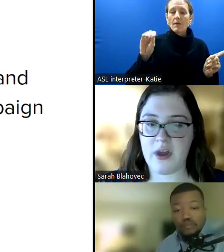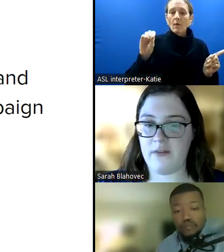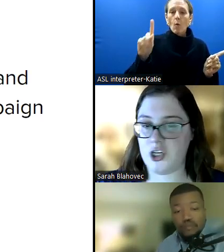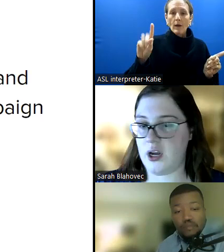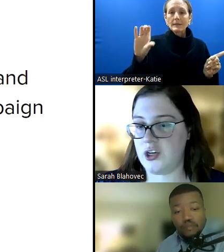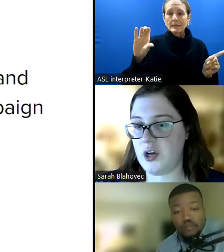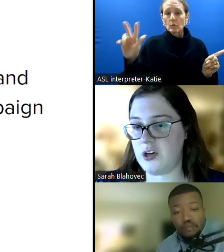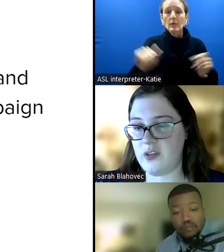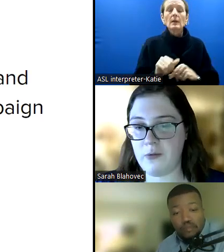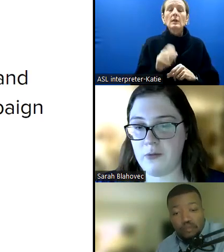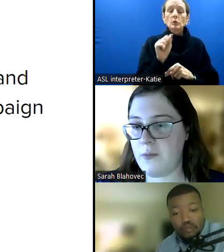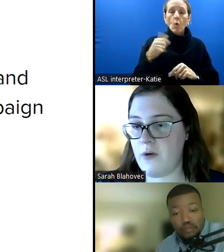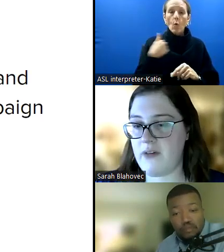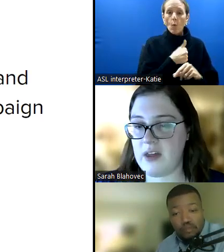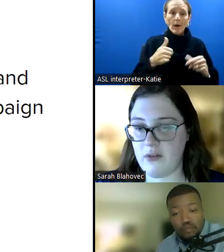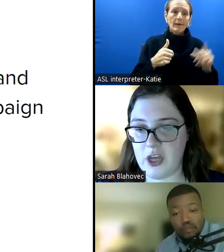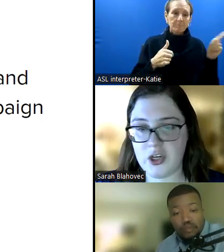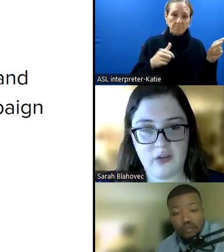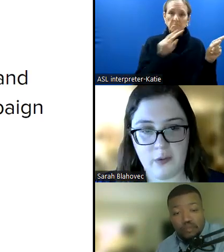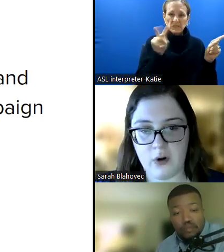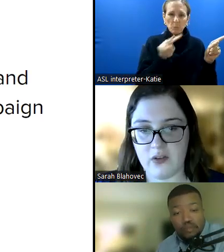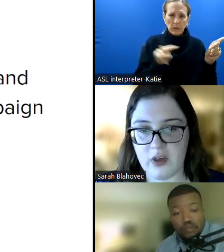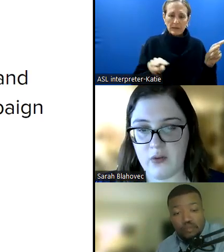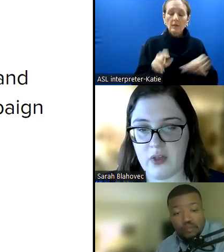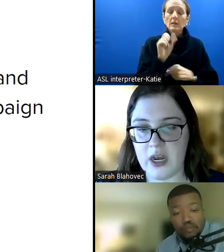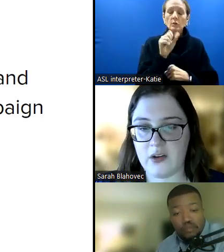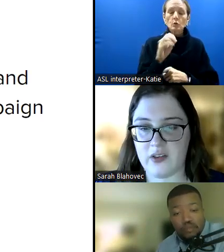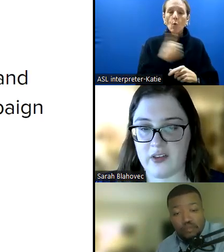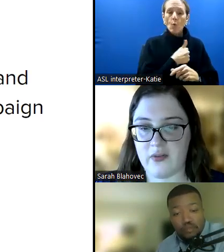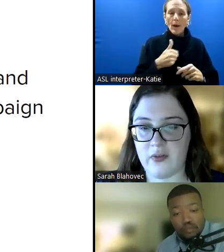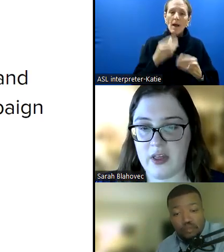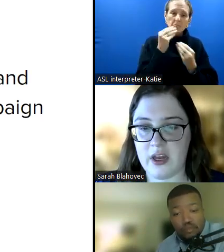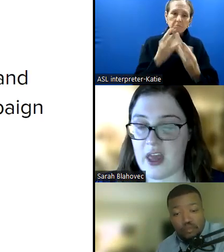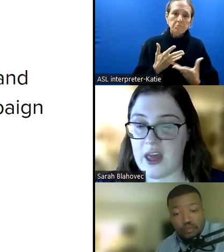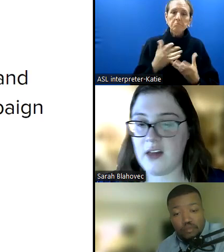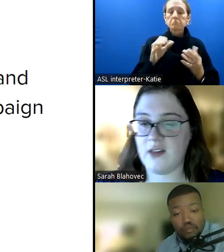We envision a country where disabled people have the information, support and skills they need to successfully lead as candidates,